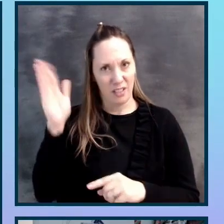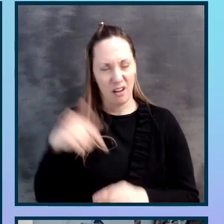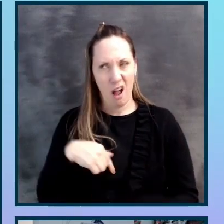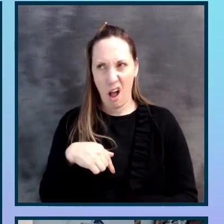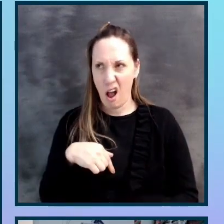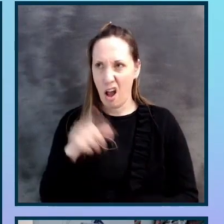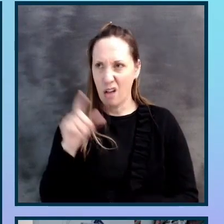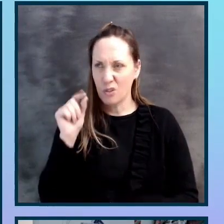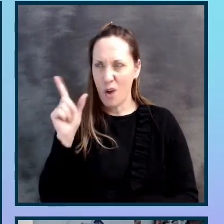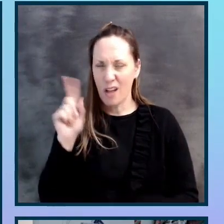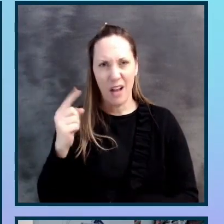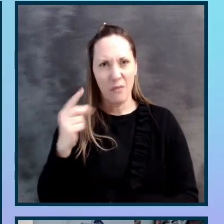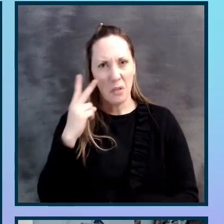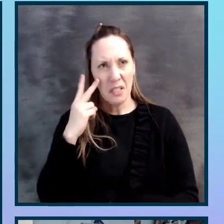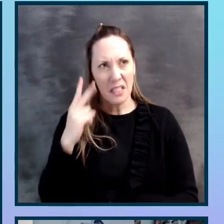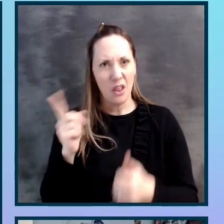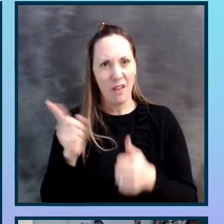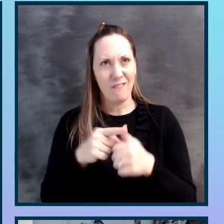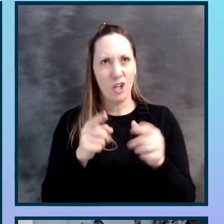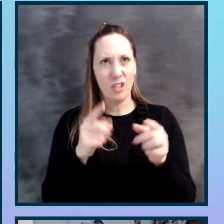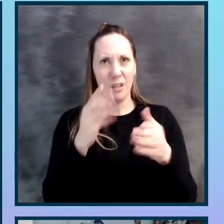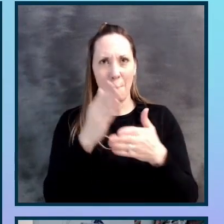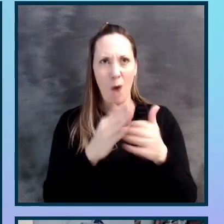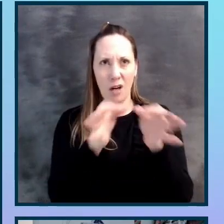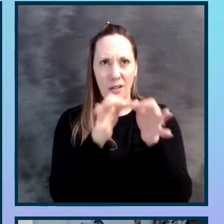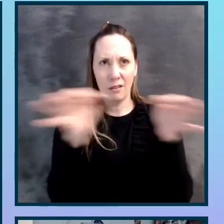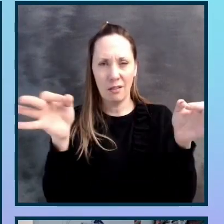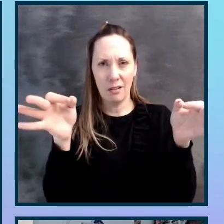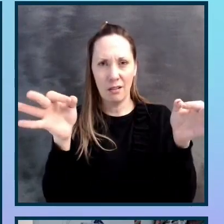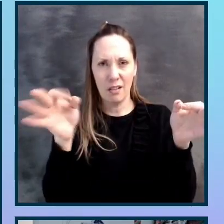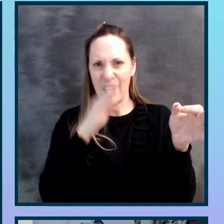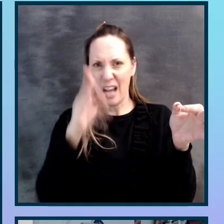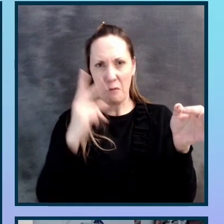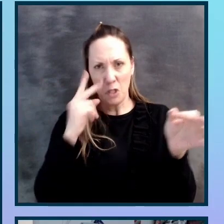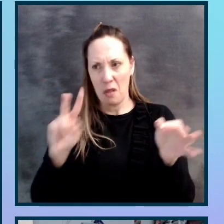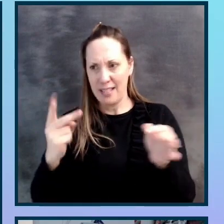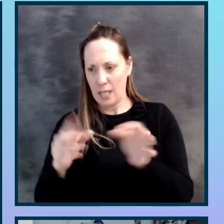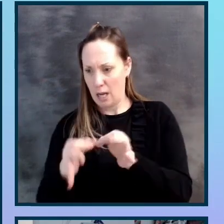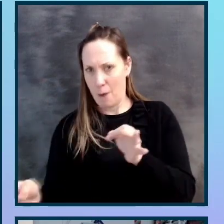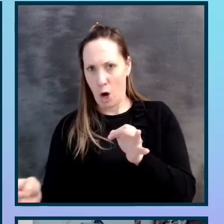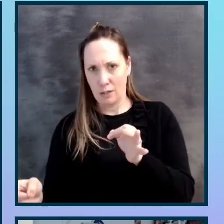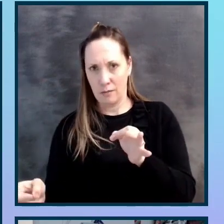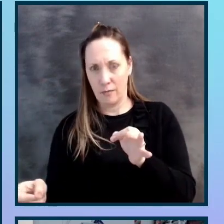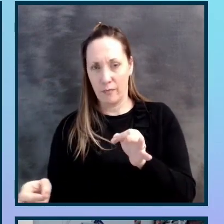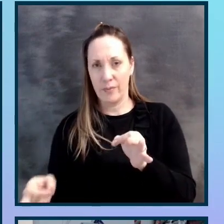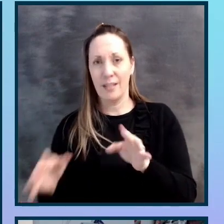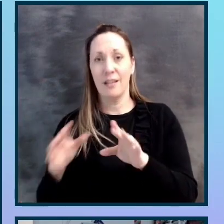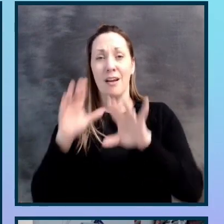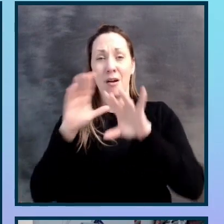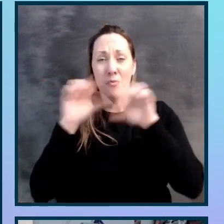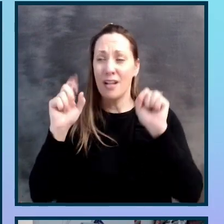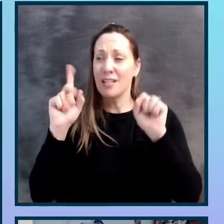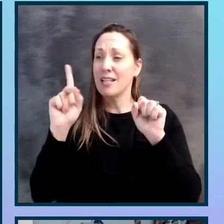the first part of this quote but never the second part. President Kennedy went on to say,